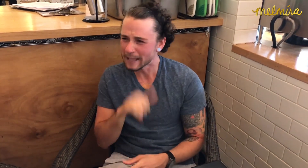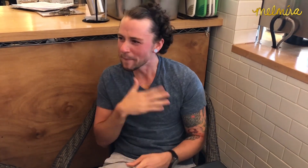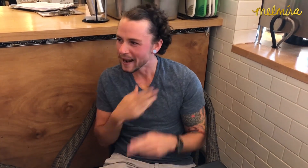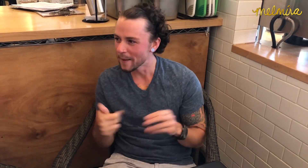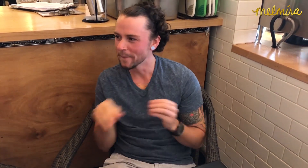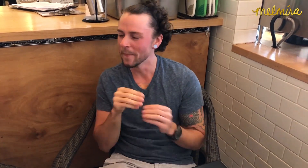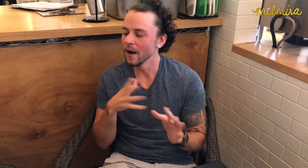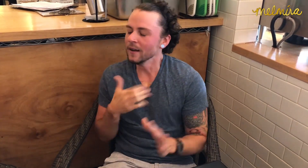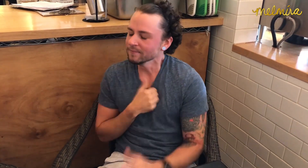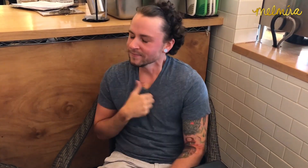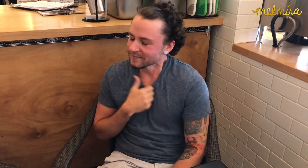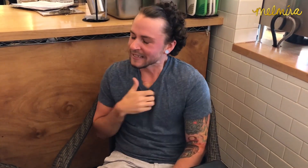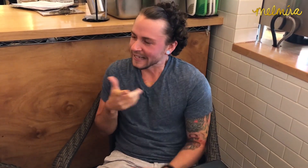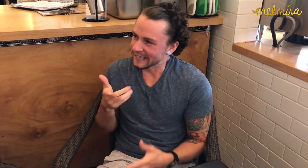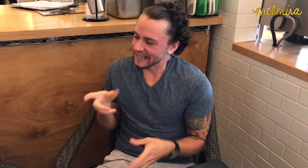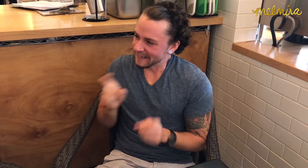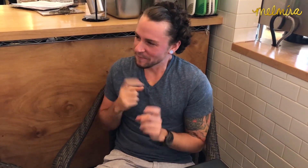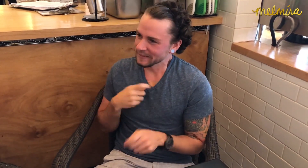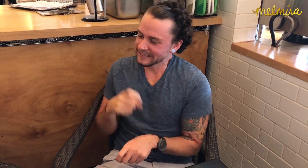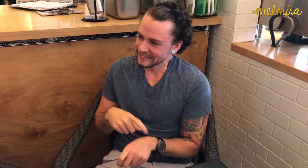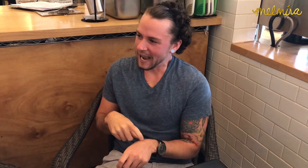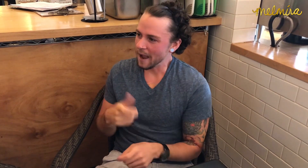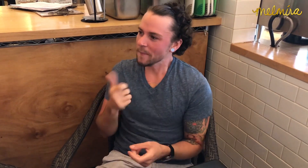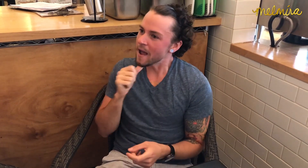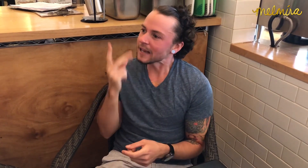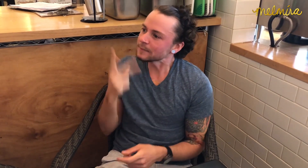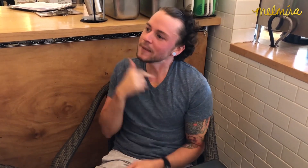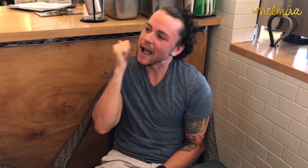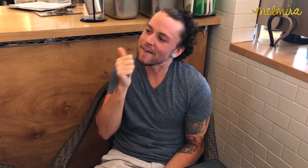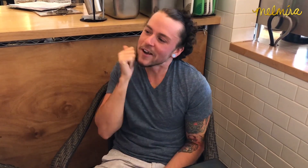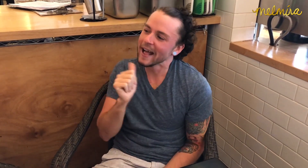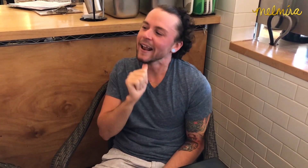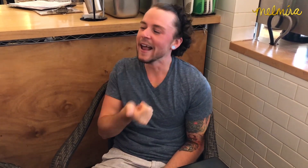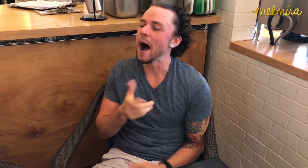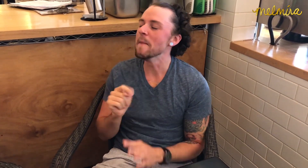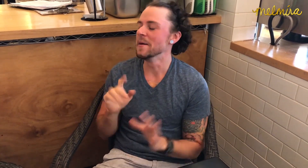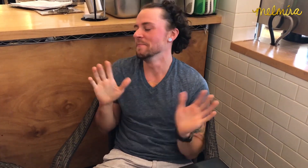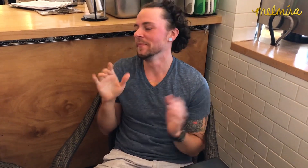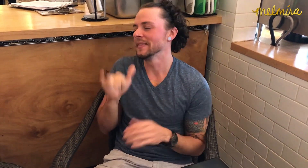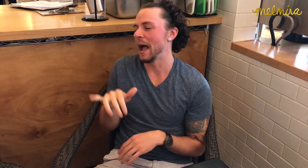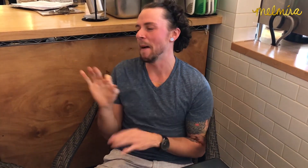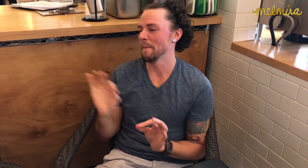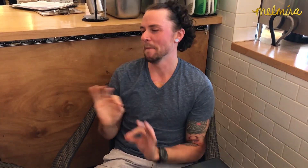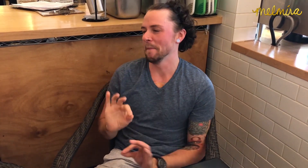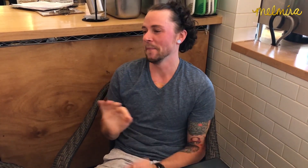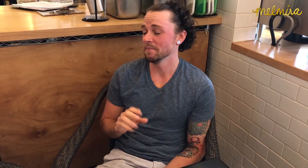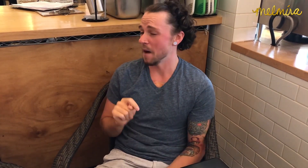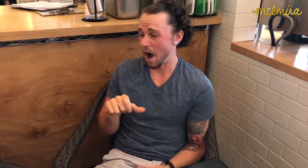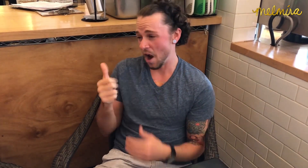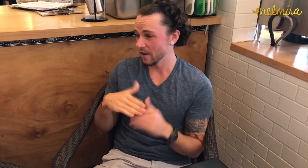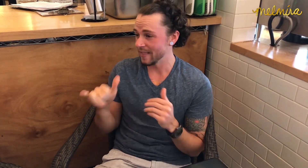I look back and say "that's not my name anymore!" They apologize and ask for more time to adjust because they don't see me everyday. That's not a big deal, but otherwise, they've accepted me.